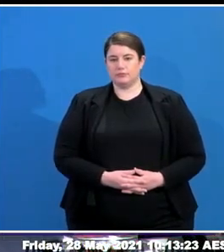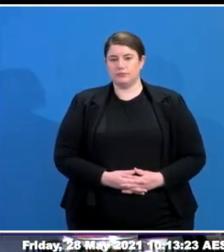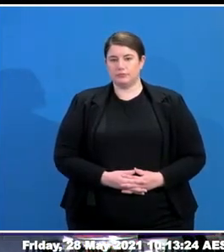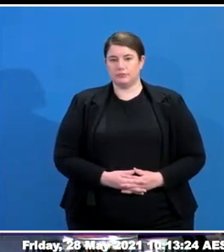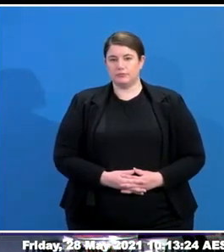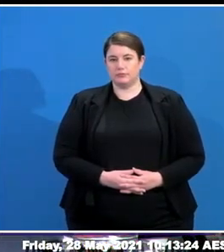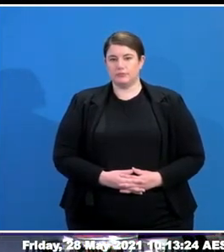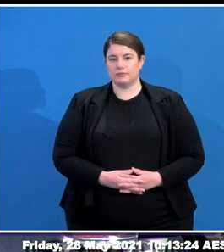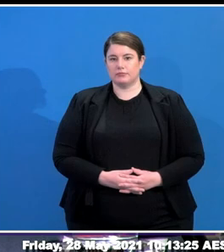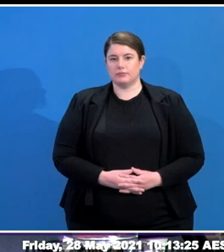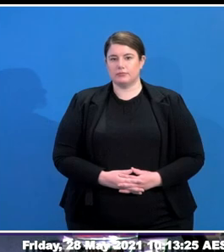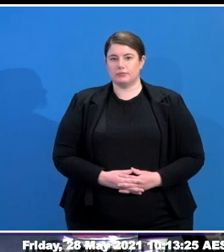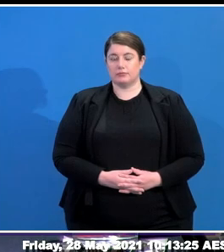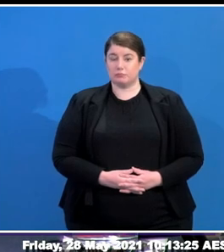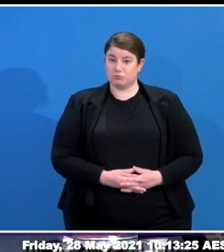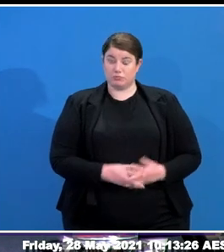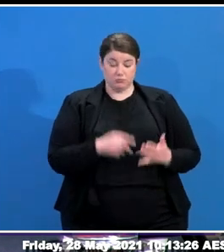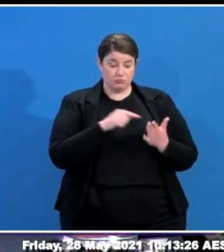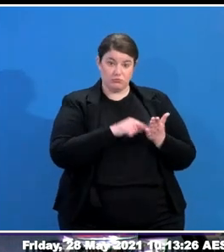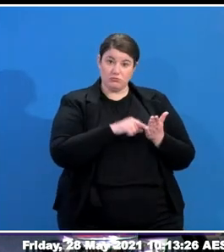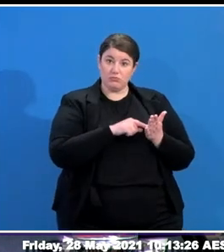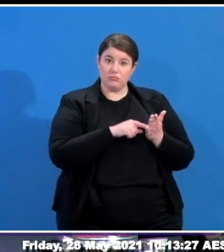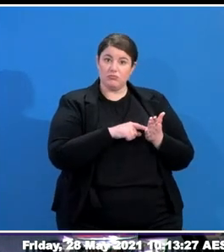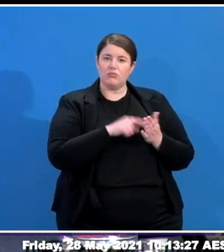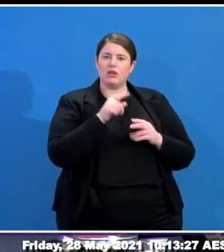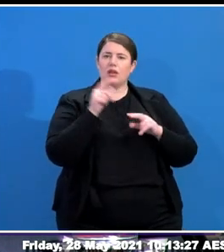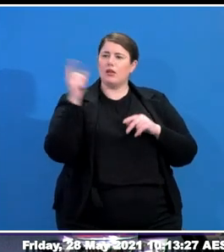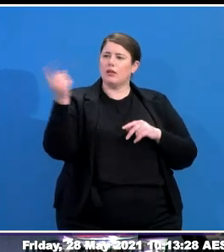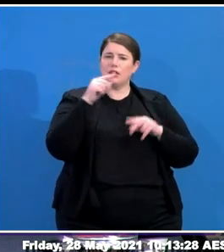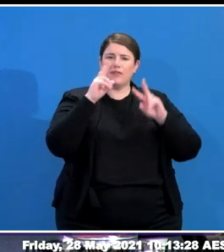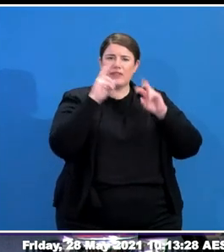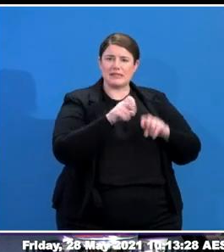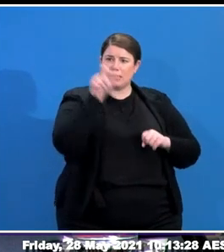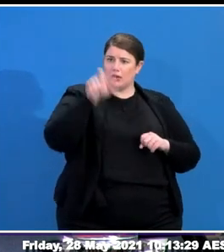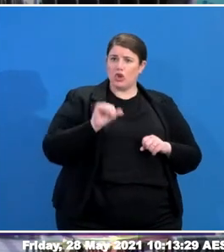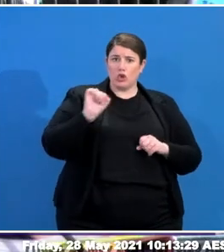Do you of course recognise that as Ms Piaud's first report? Yes.